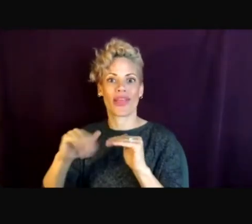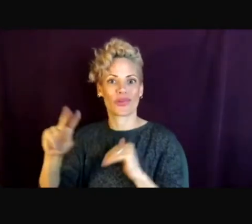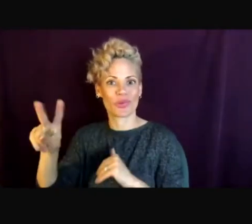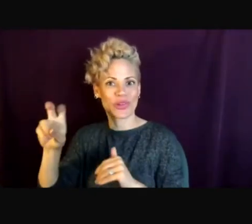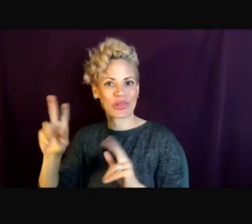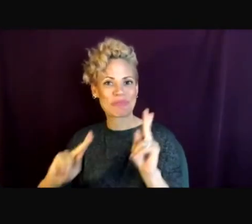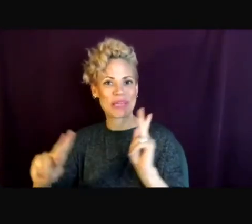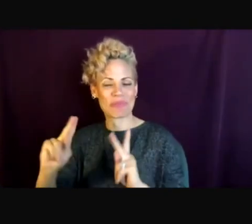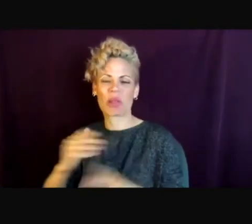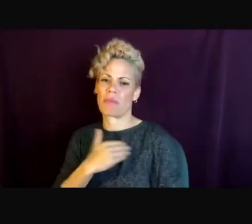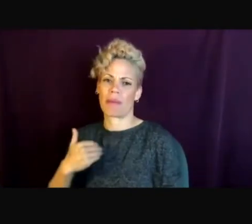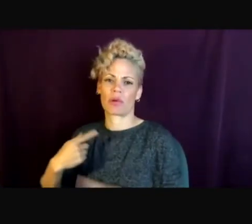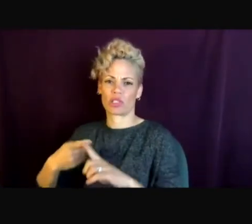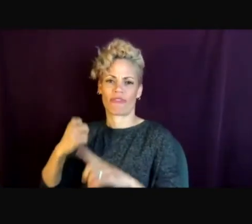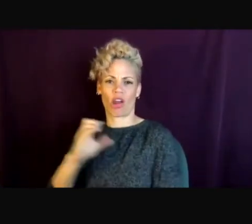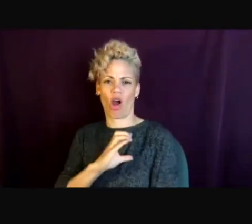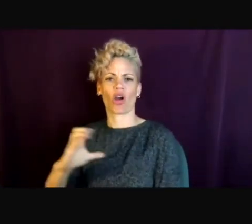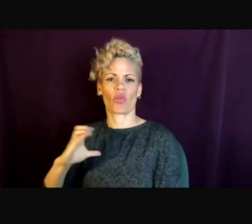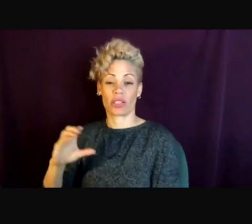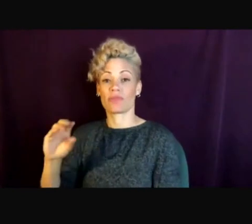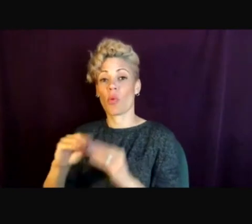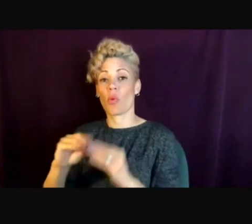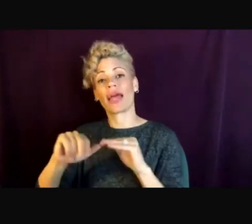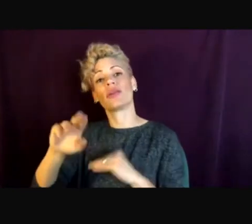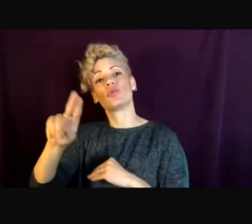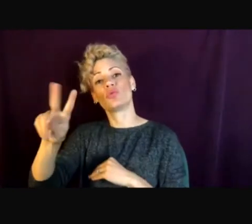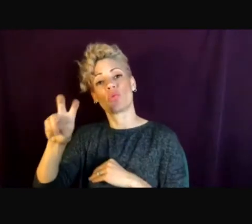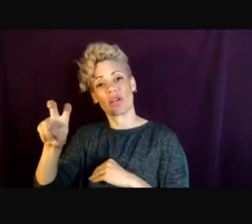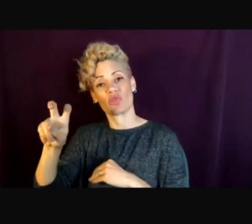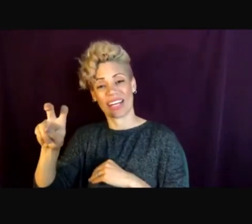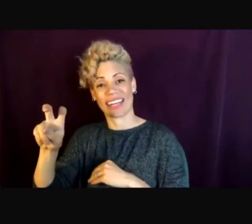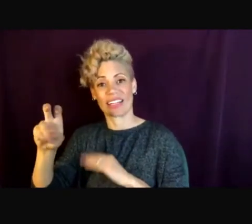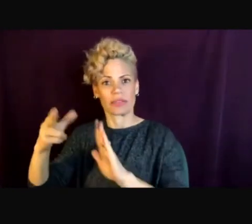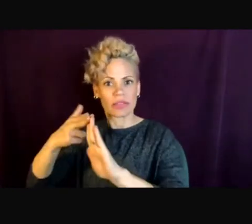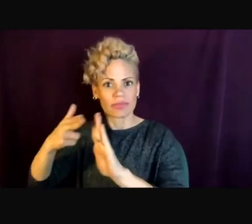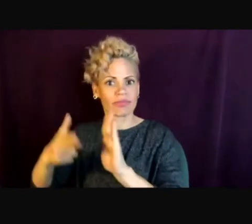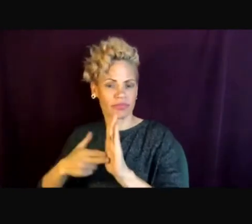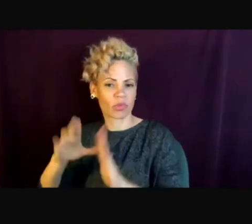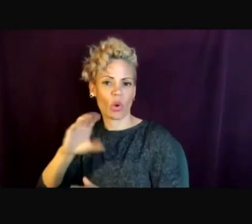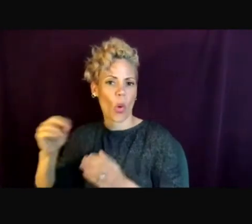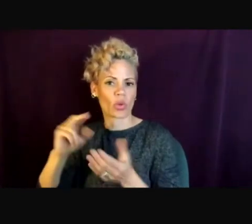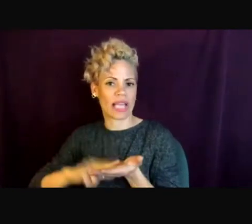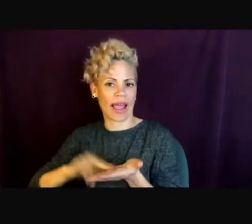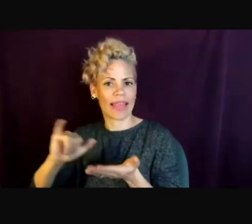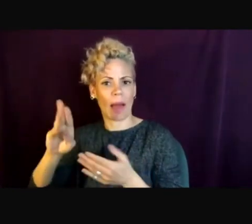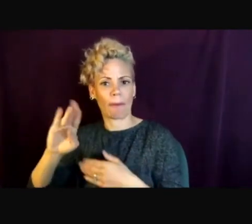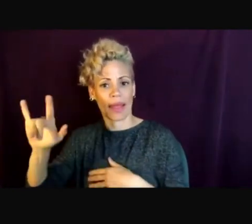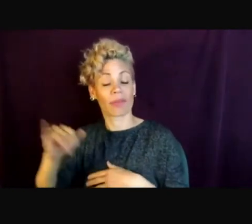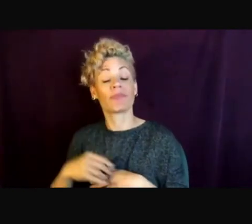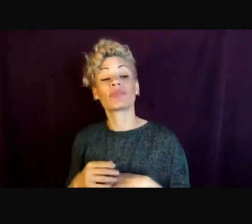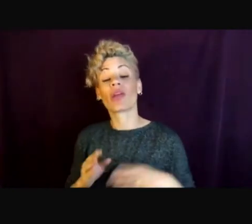members of Congress to co-sign the bill. And on the house side, we were sort of pushed back